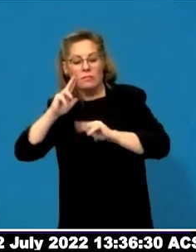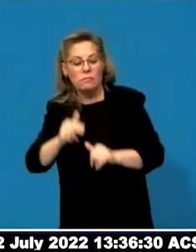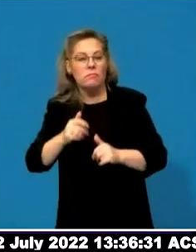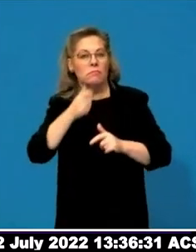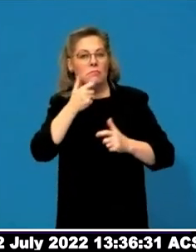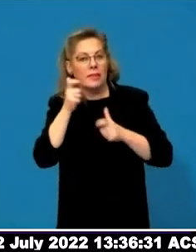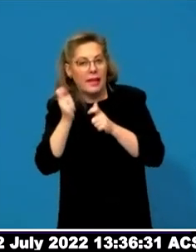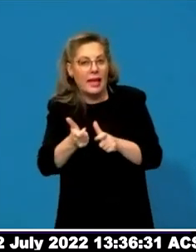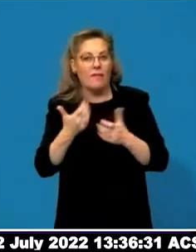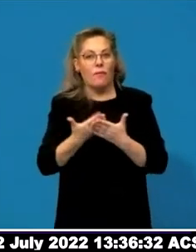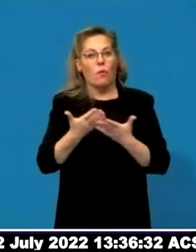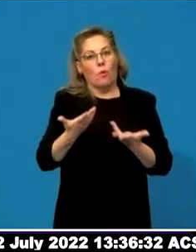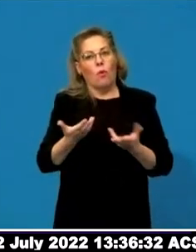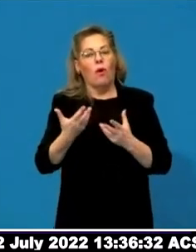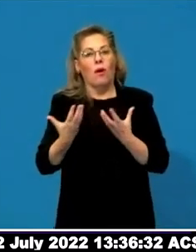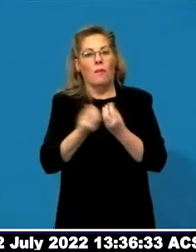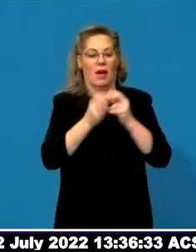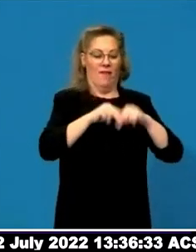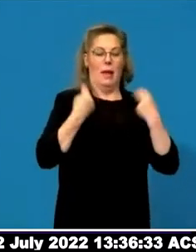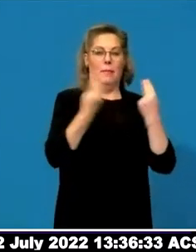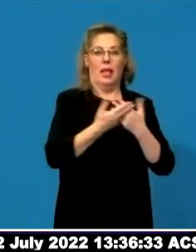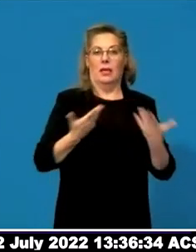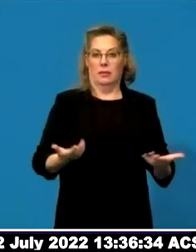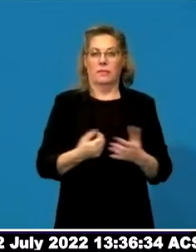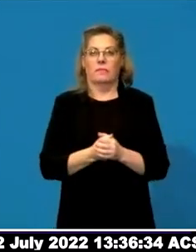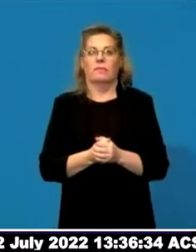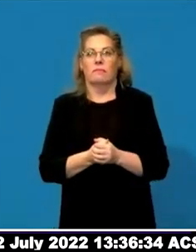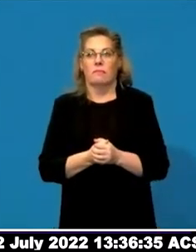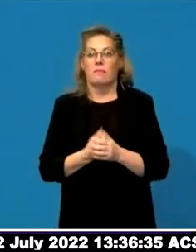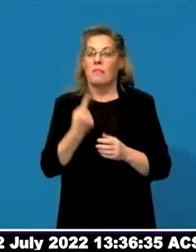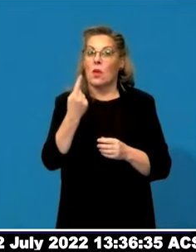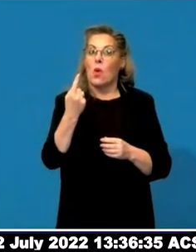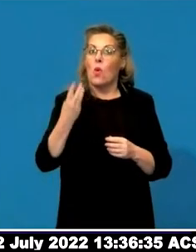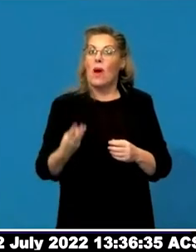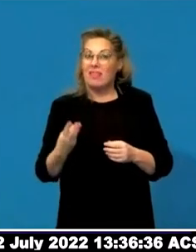that were referred to in that report were living off NPY Lands.